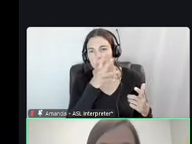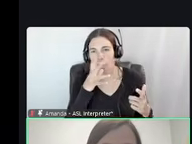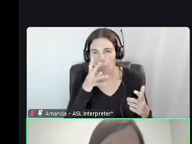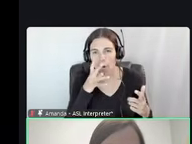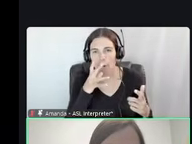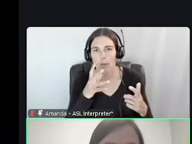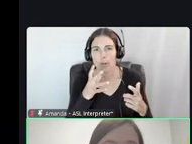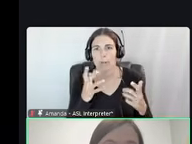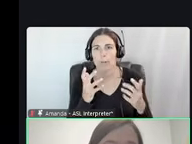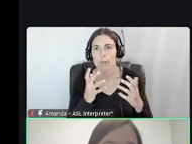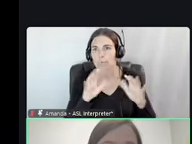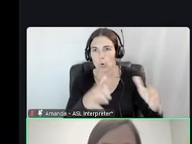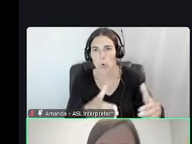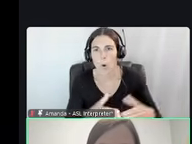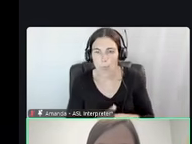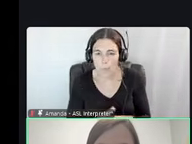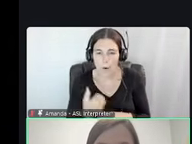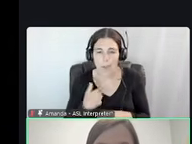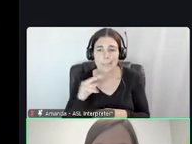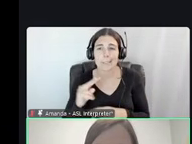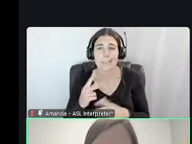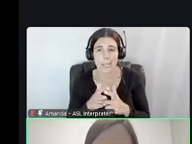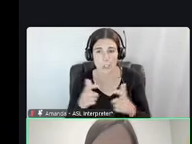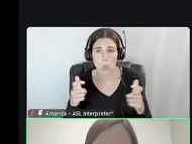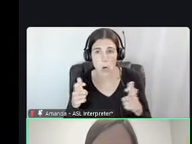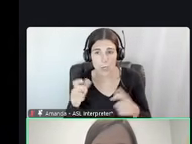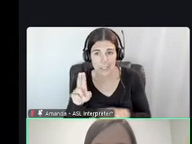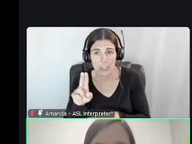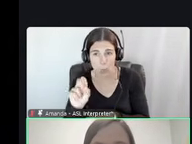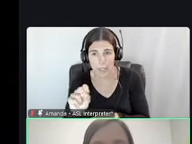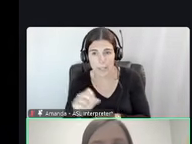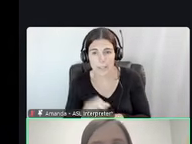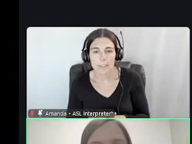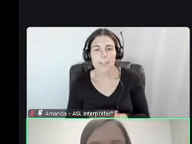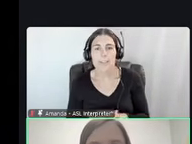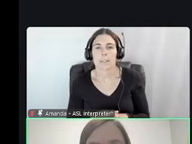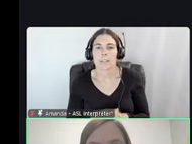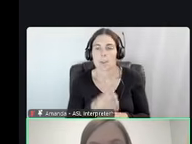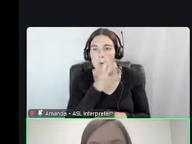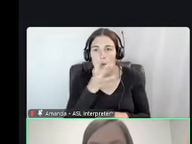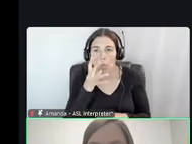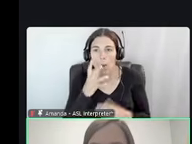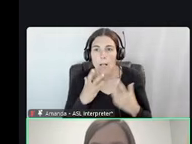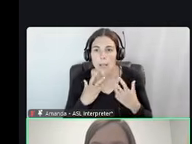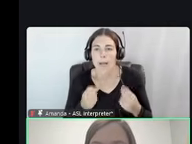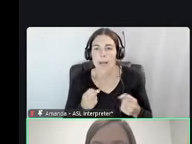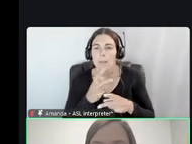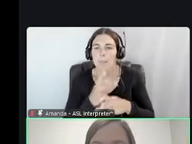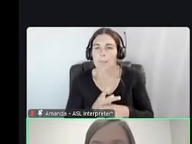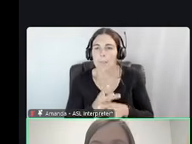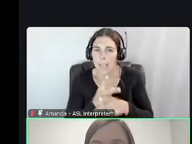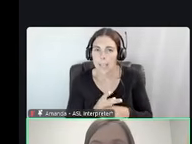second largest rural population in the United States. And rural health care transformation is